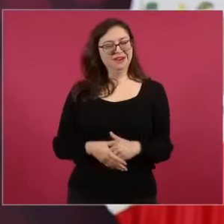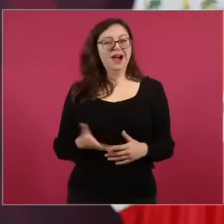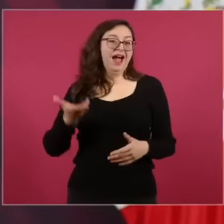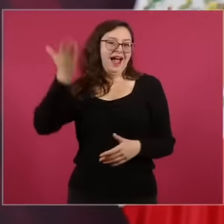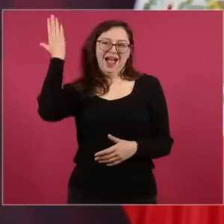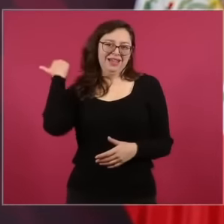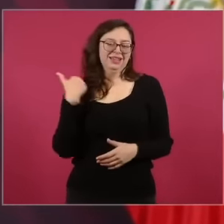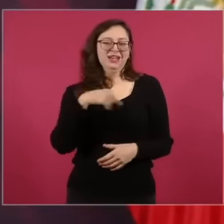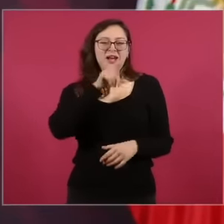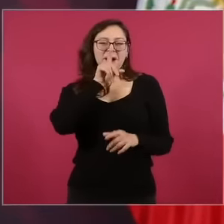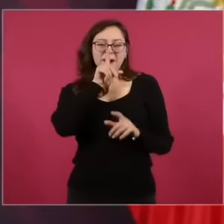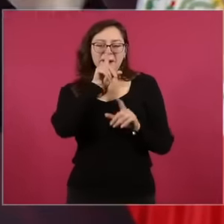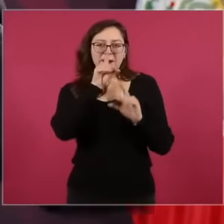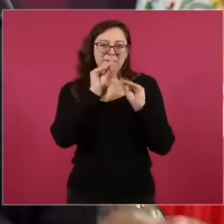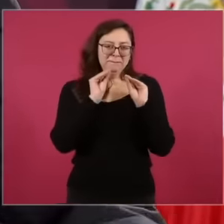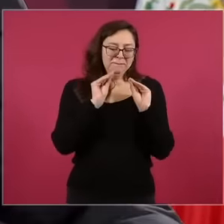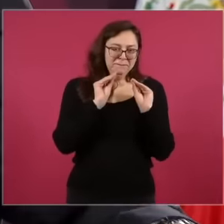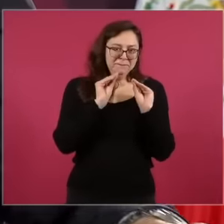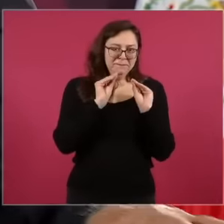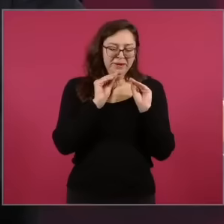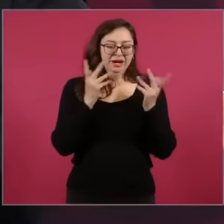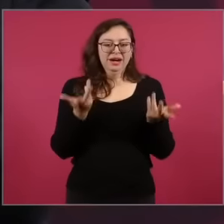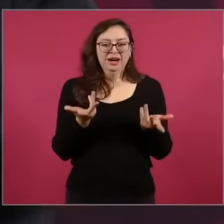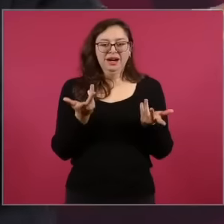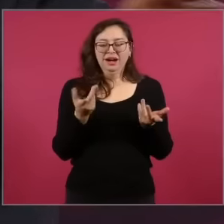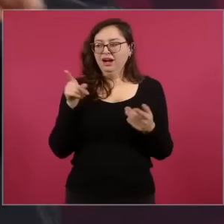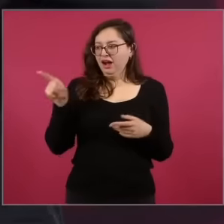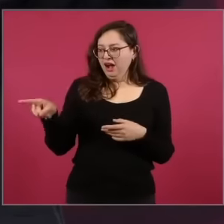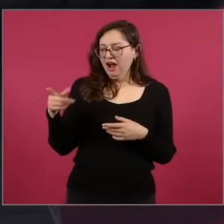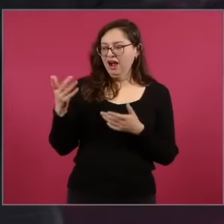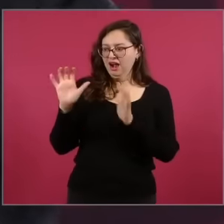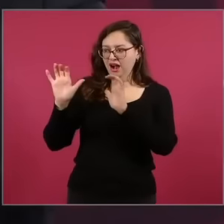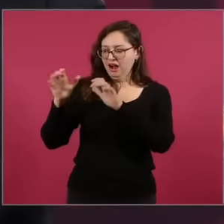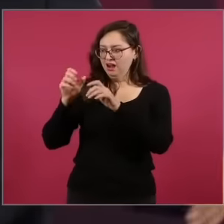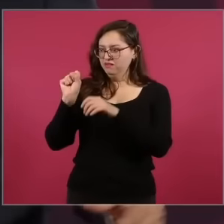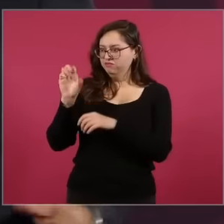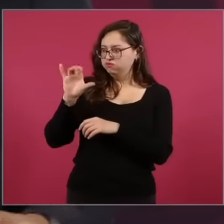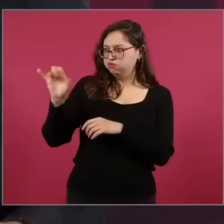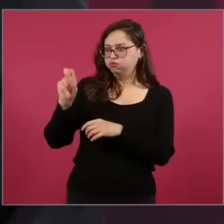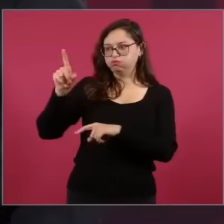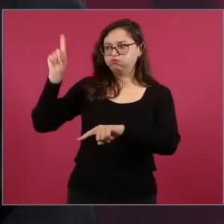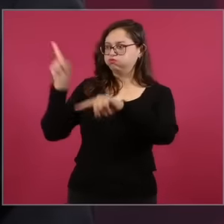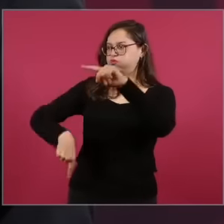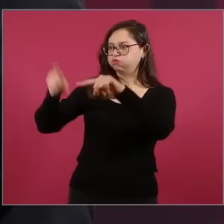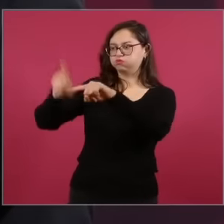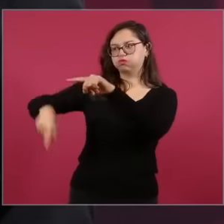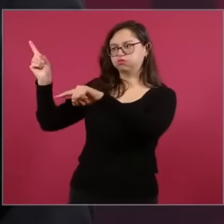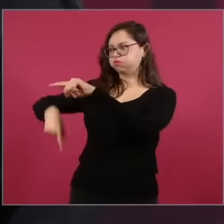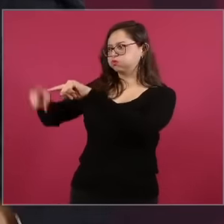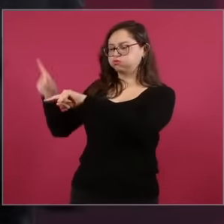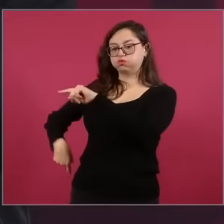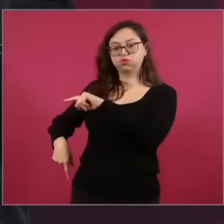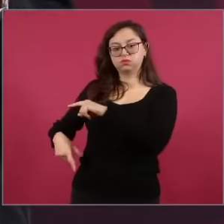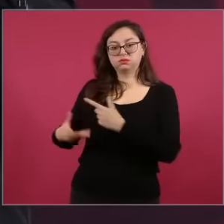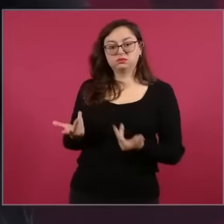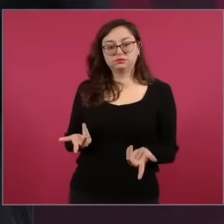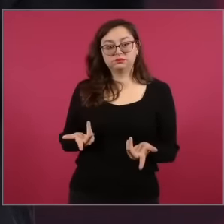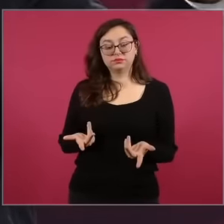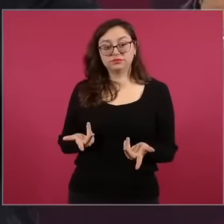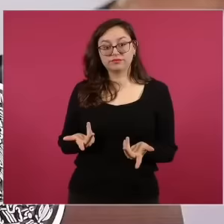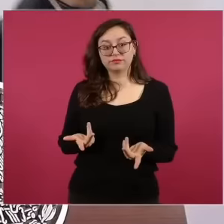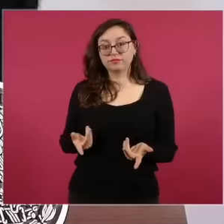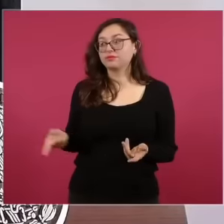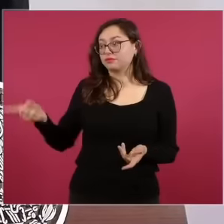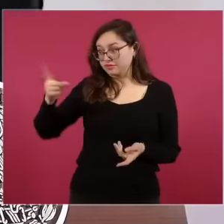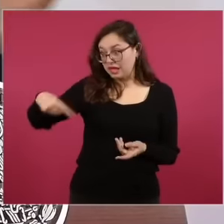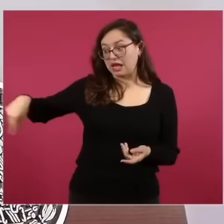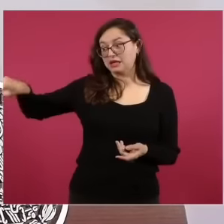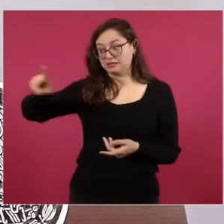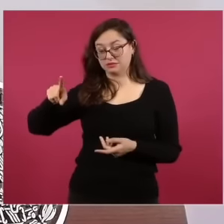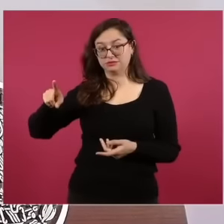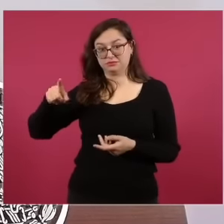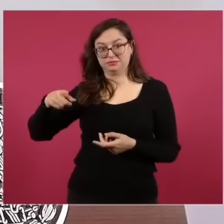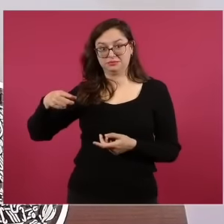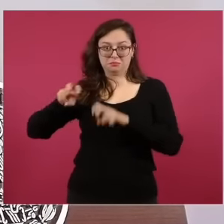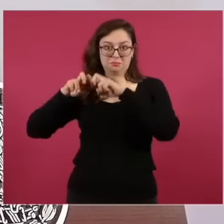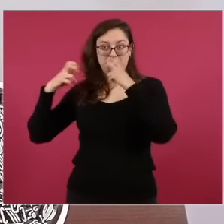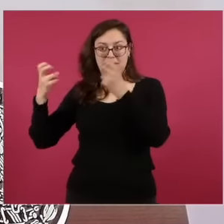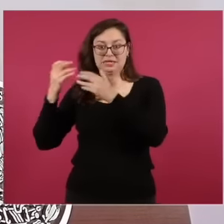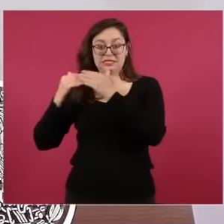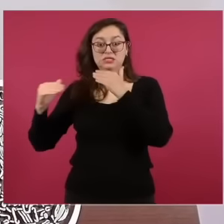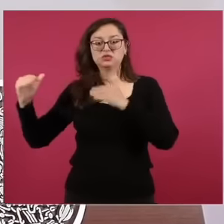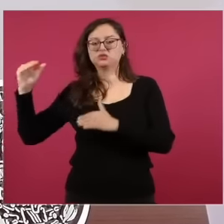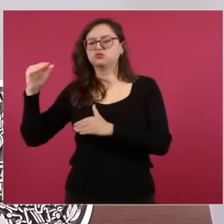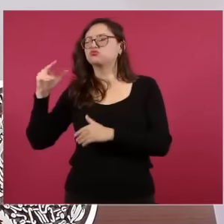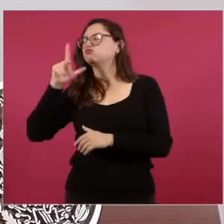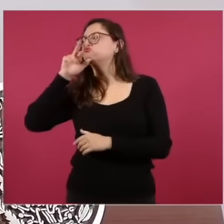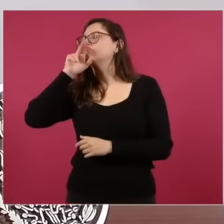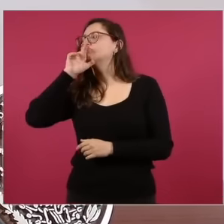and the entire court and that minister and everyone disappeared. The others are given a pension for life